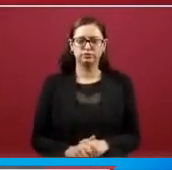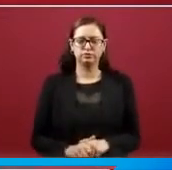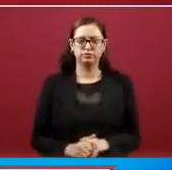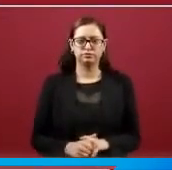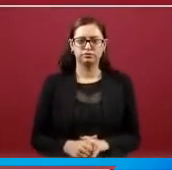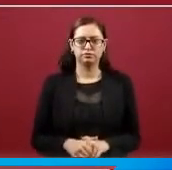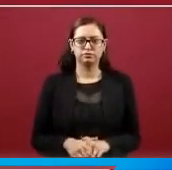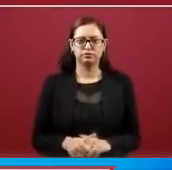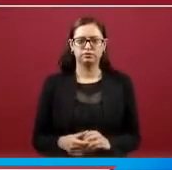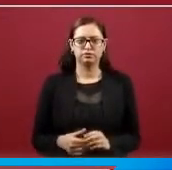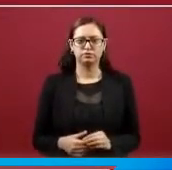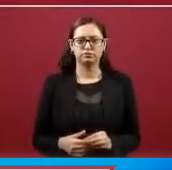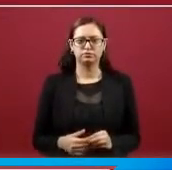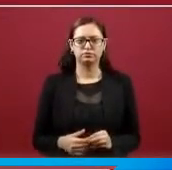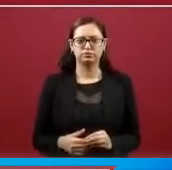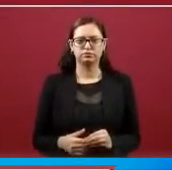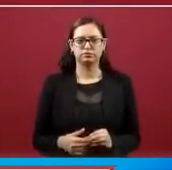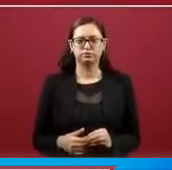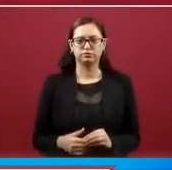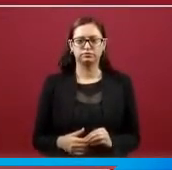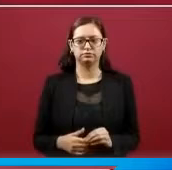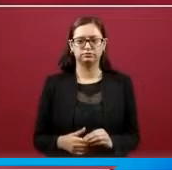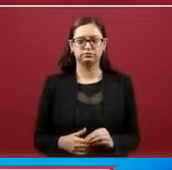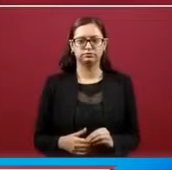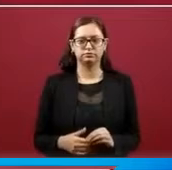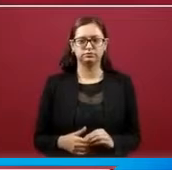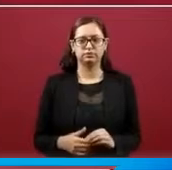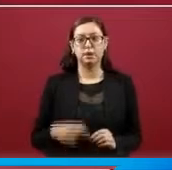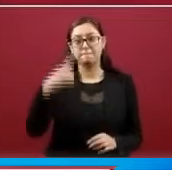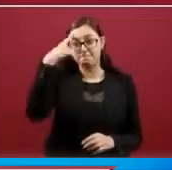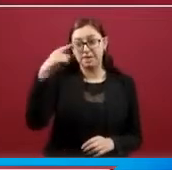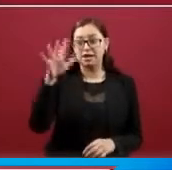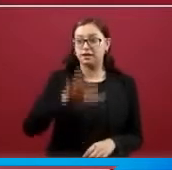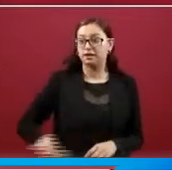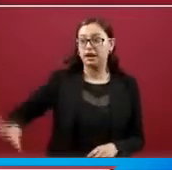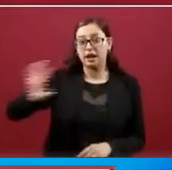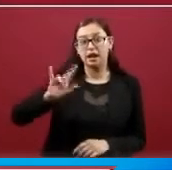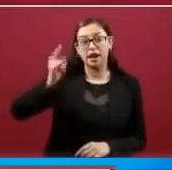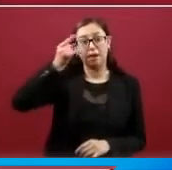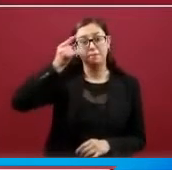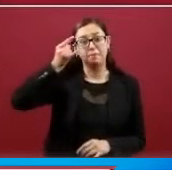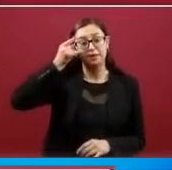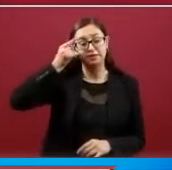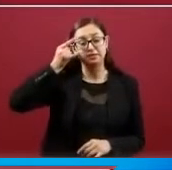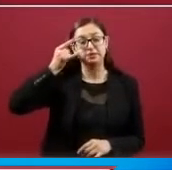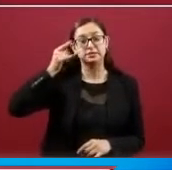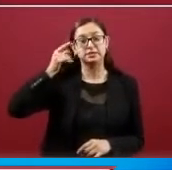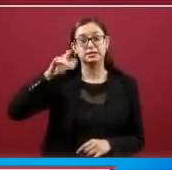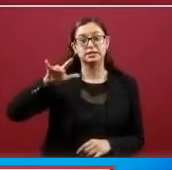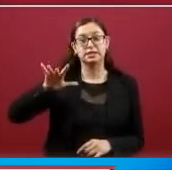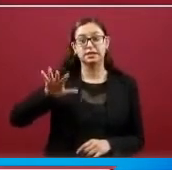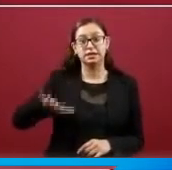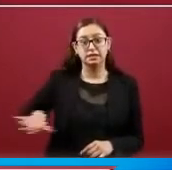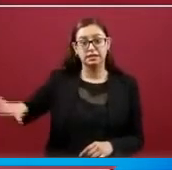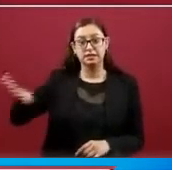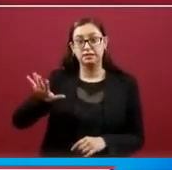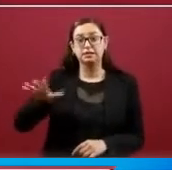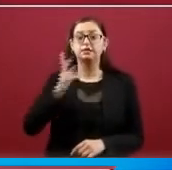it had a more stable economy than the United States so it reiterates that it is possible to maintain the growth projection of 4% per year